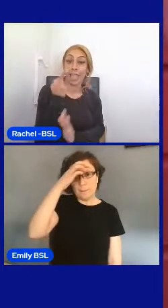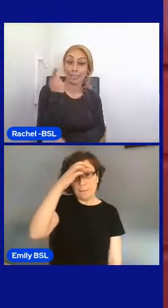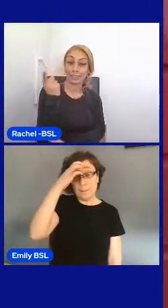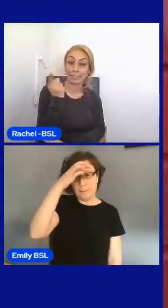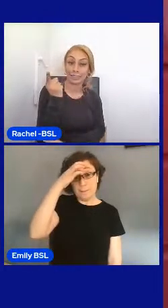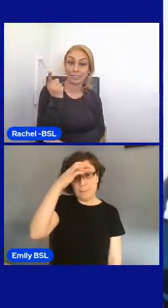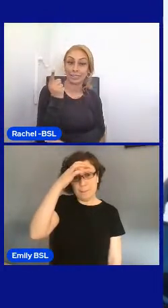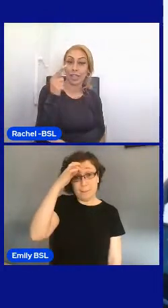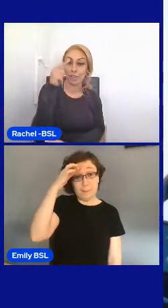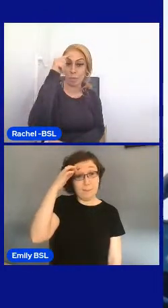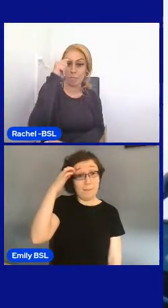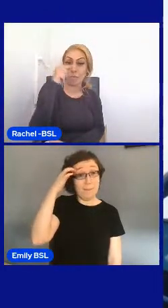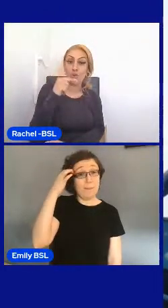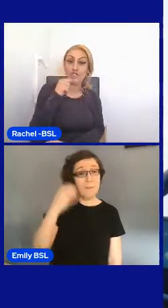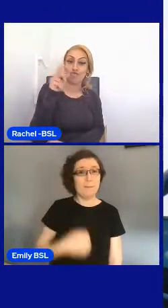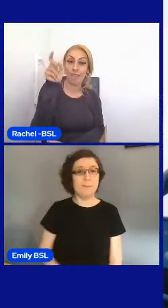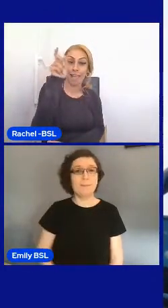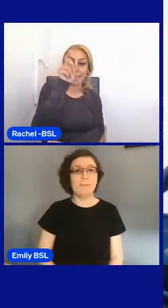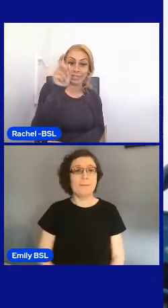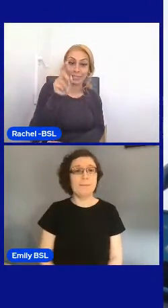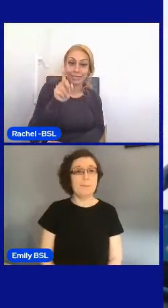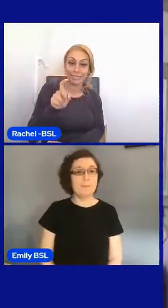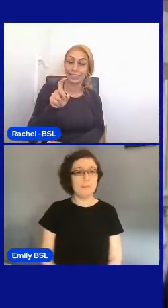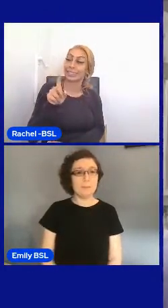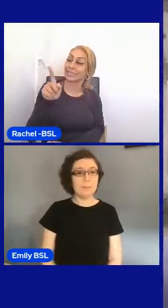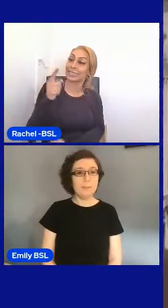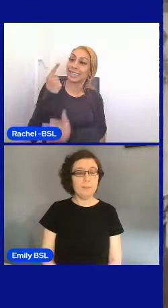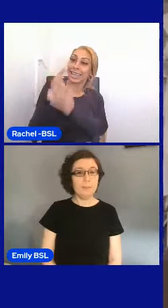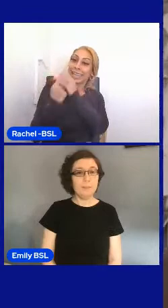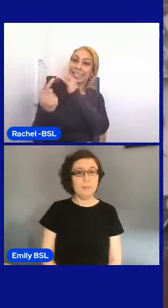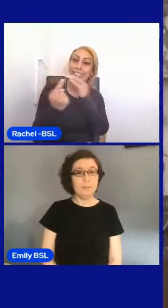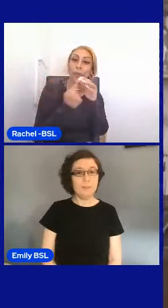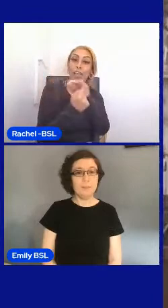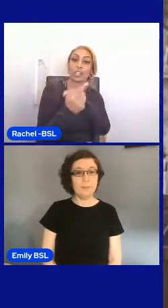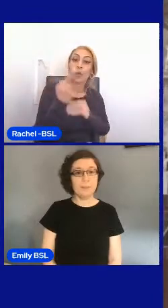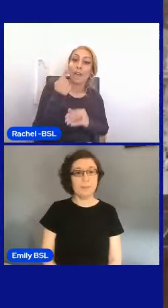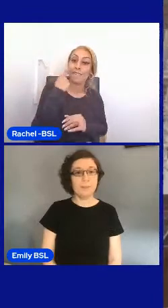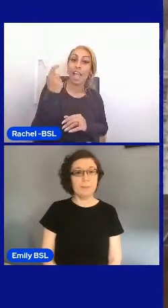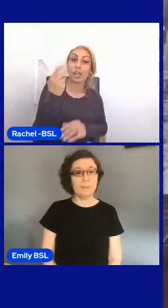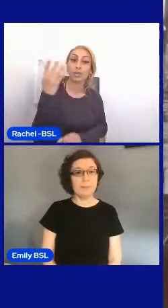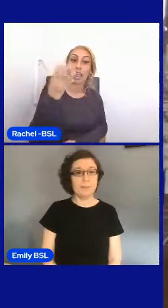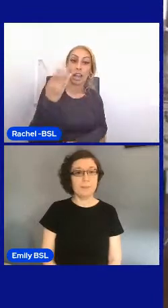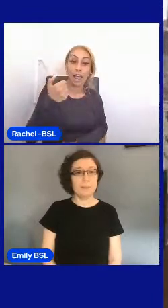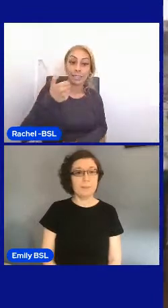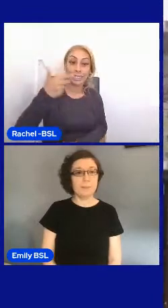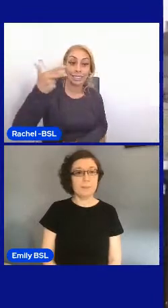The 7% Paul's project began with portraits of seven individuals that founded the 1968 Saint Pauls Festival and has now transformed into an